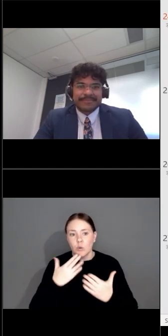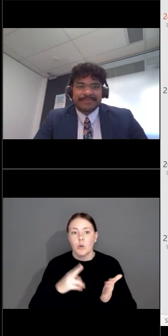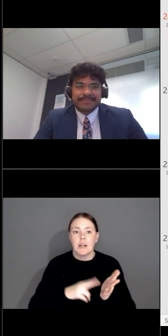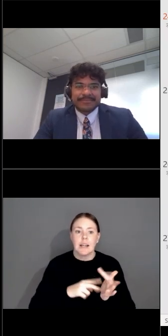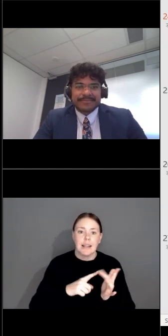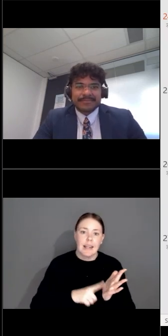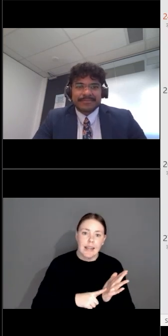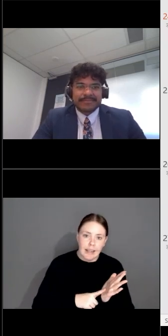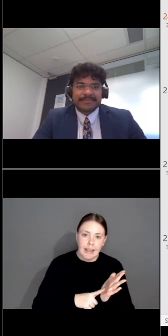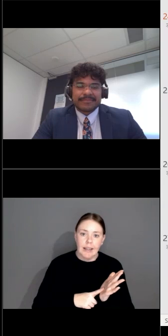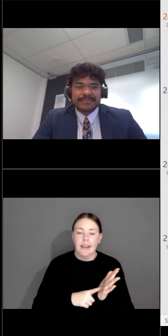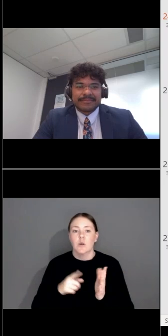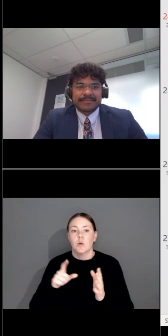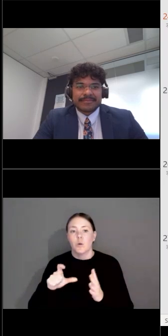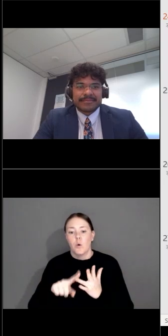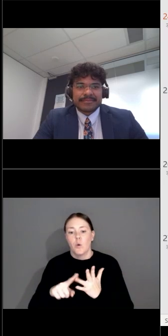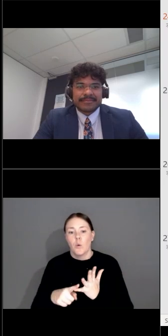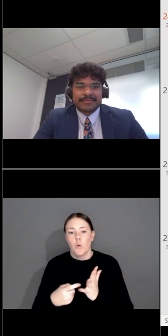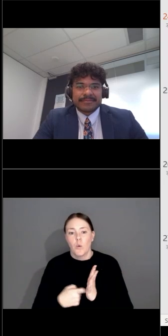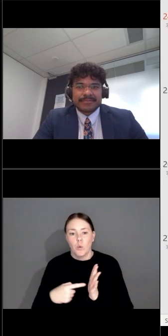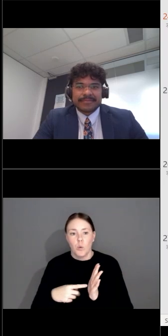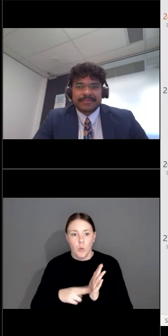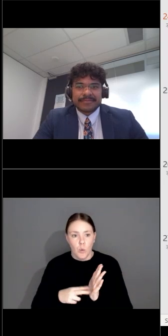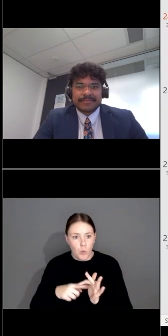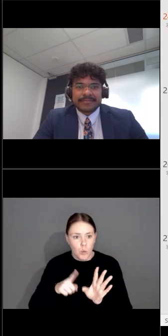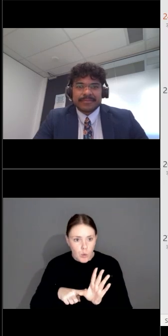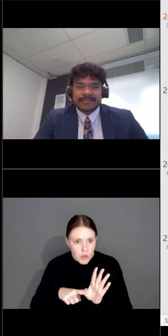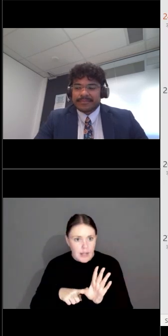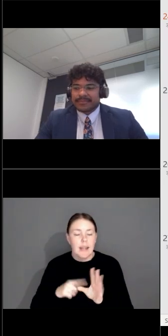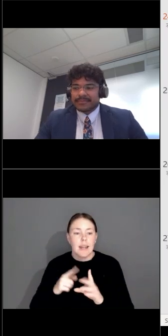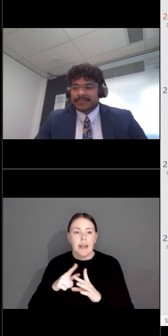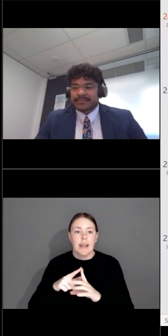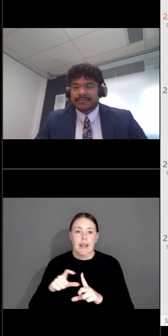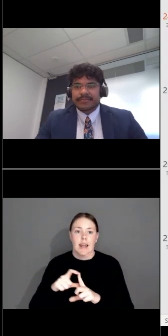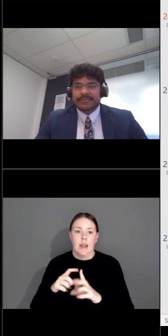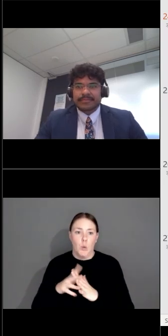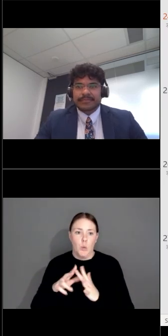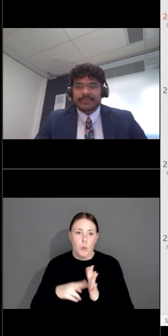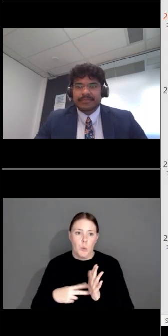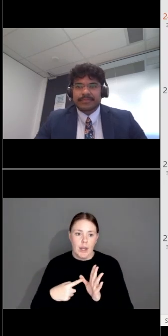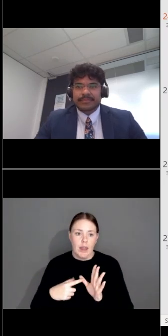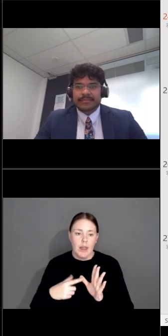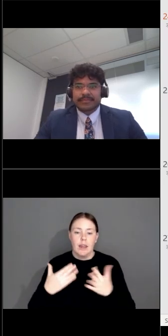presentation and thank you all for joining us and I'll be definitely including the slides um as part